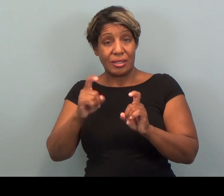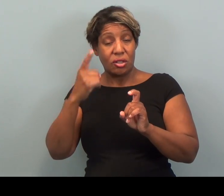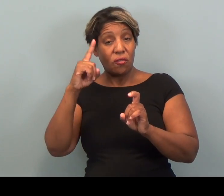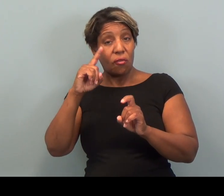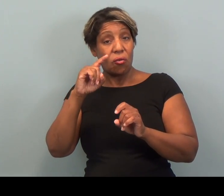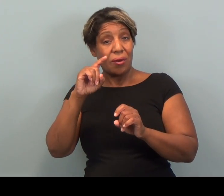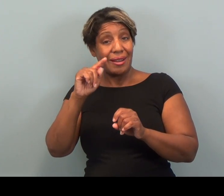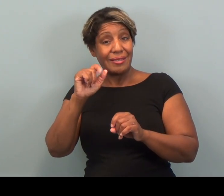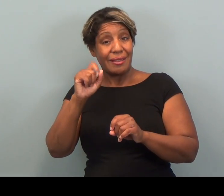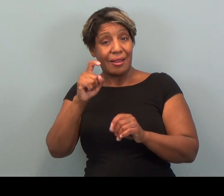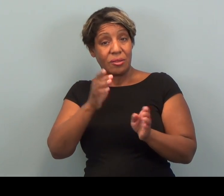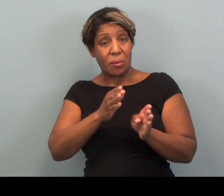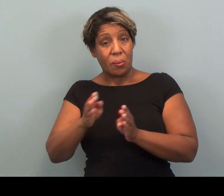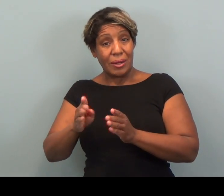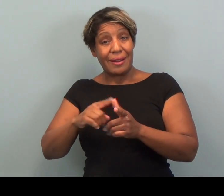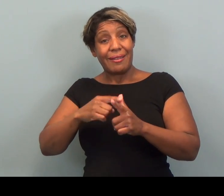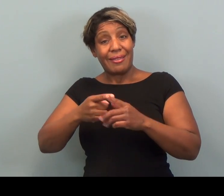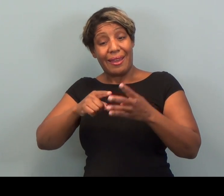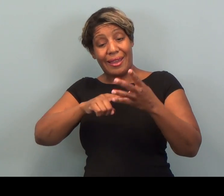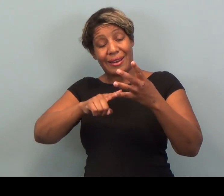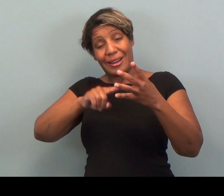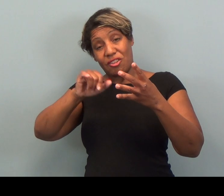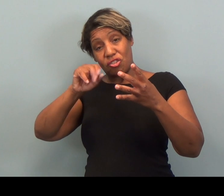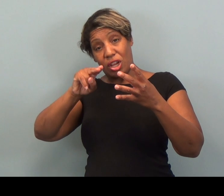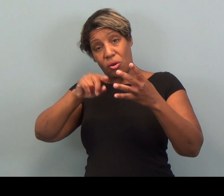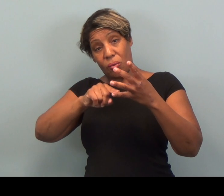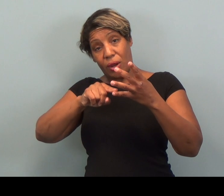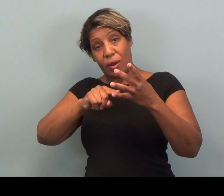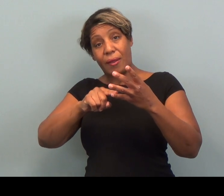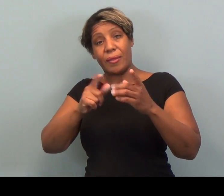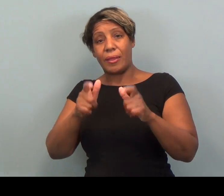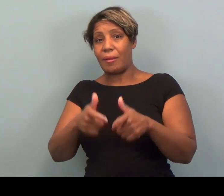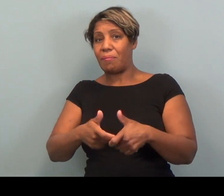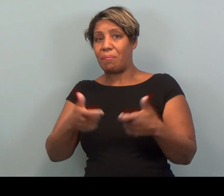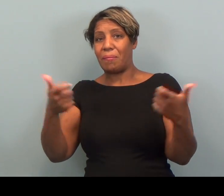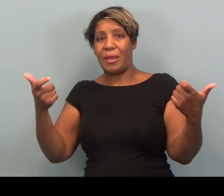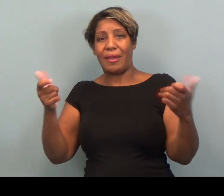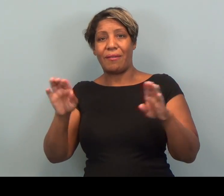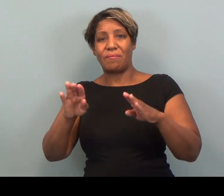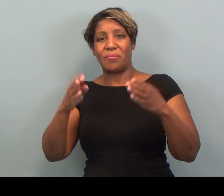and then at the end of January, we have our Grand Opening Day.